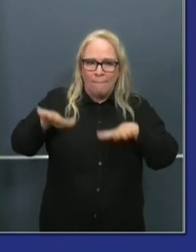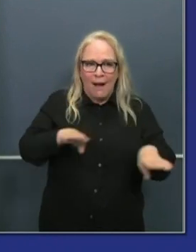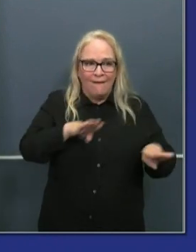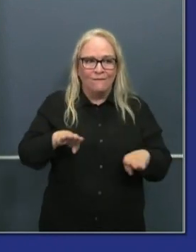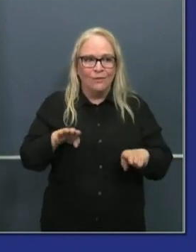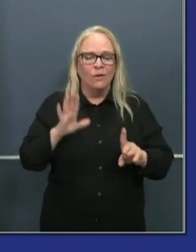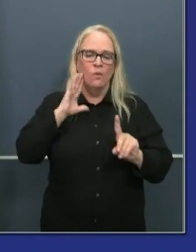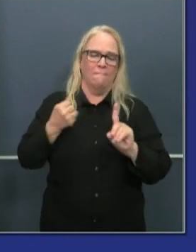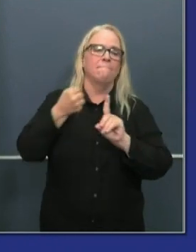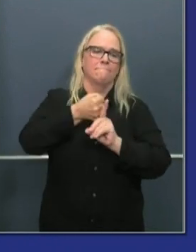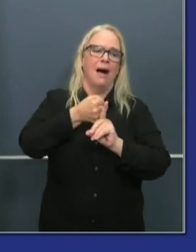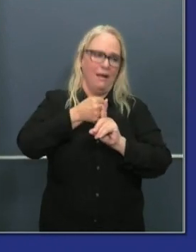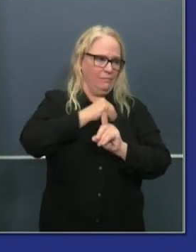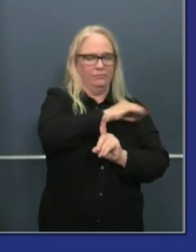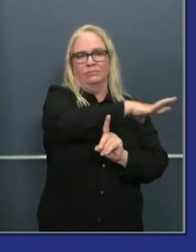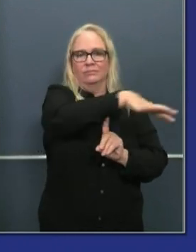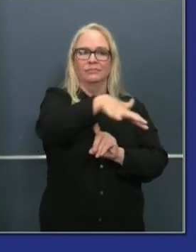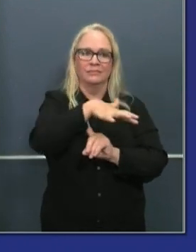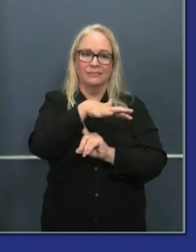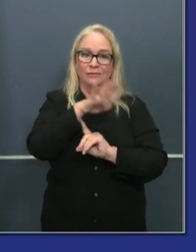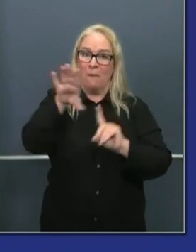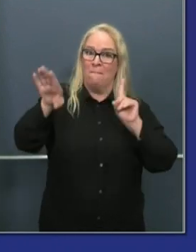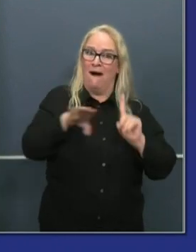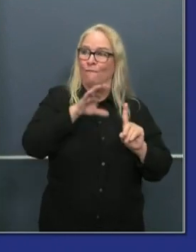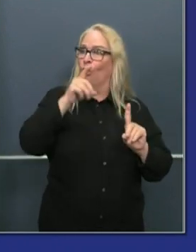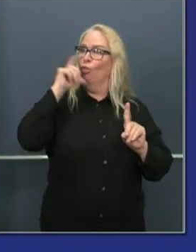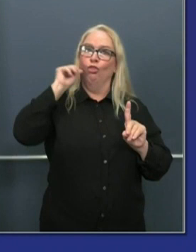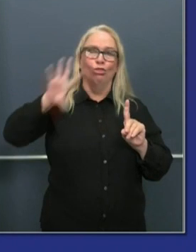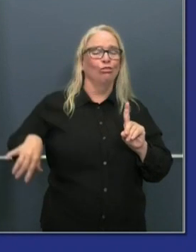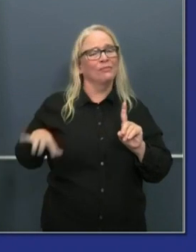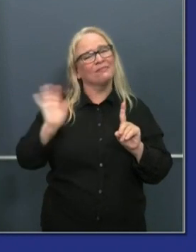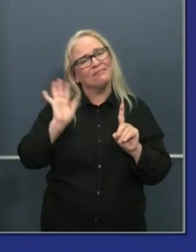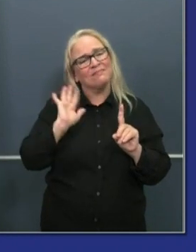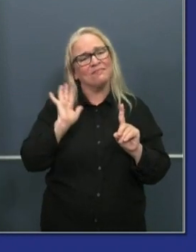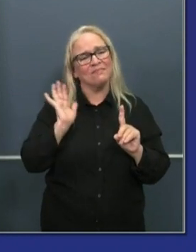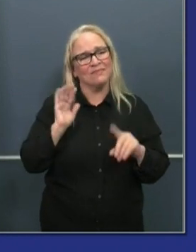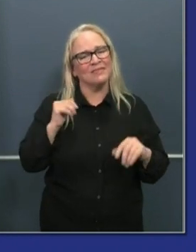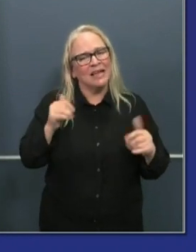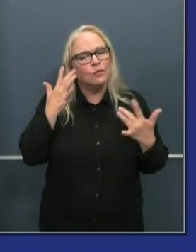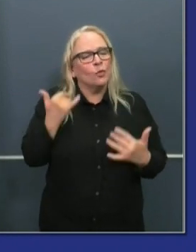RESPECTED. I DEEPLY RESPECT PEOPLE'S LIBERTY, THEIR DESIRE TO GO BACK TO THE WAY THINGS ONCE WERE, BUT I CANNOT IMPRESS UPON